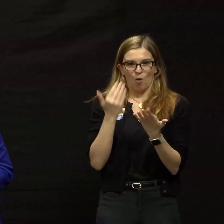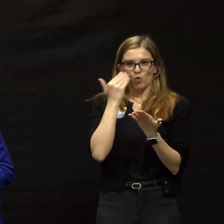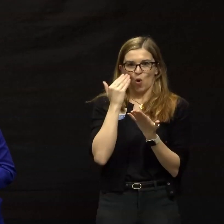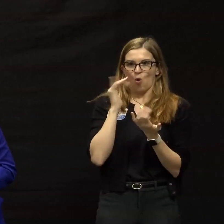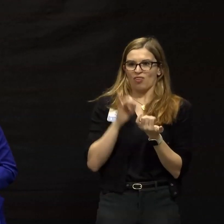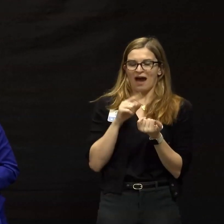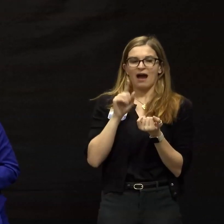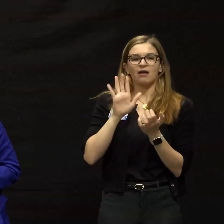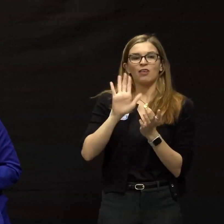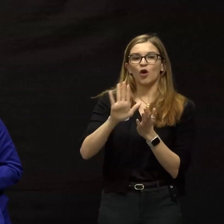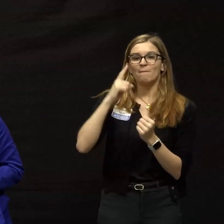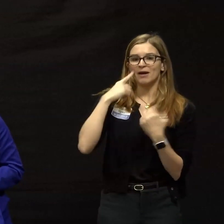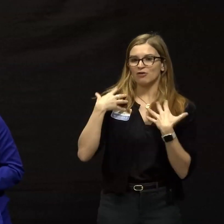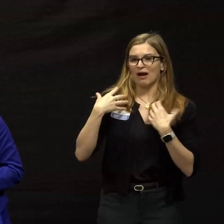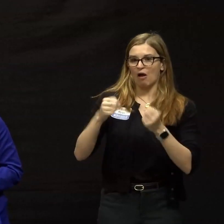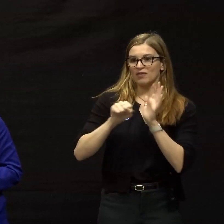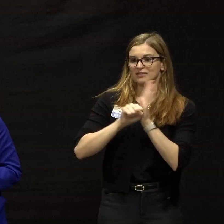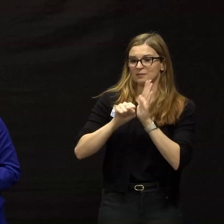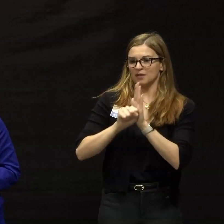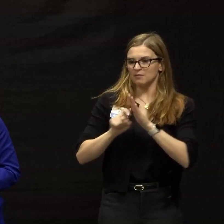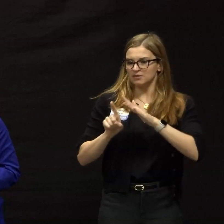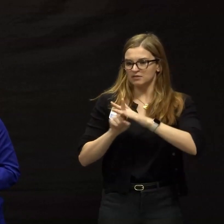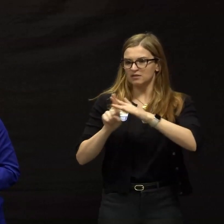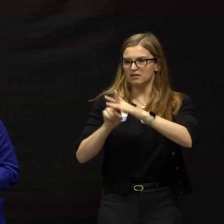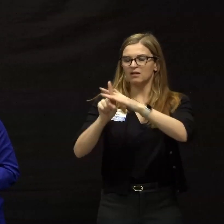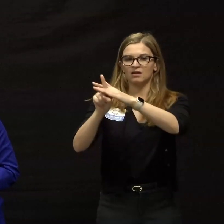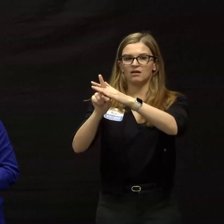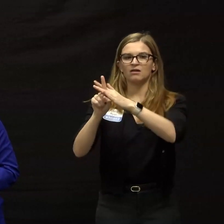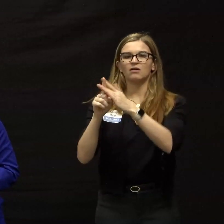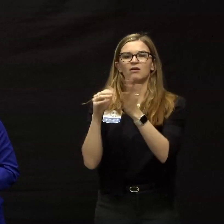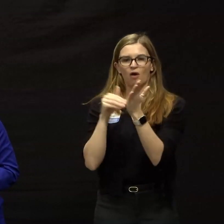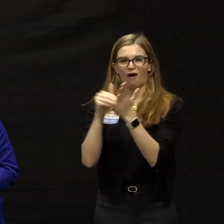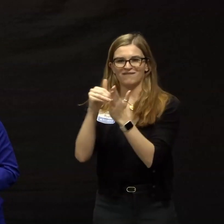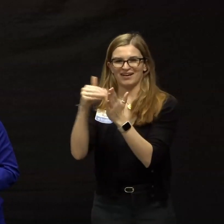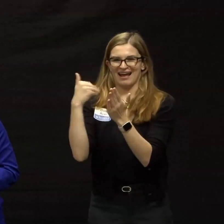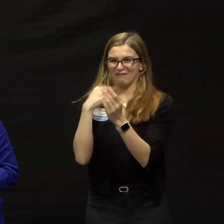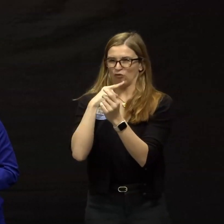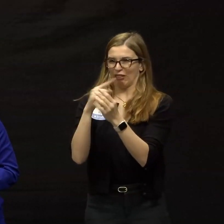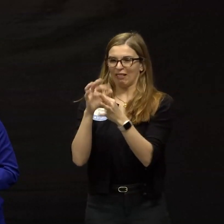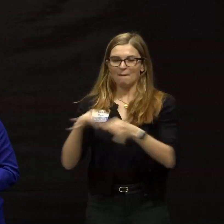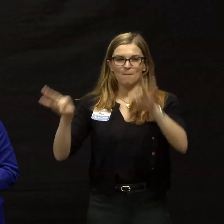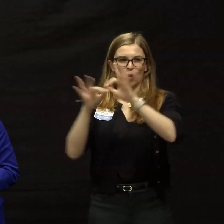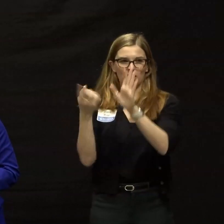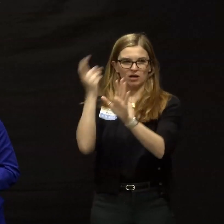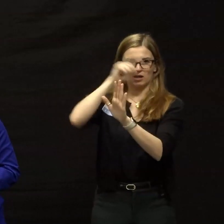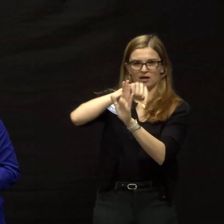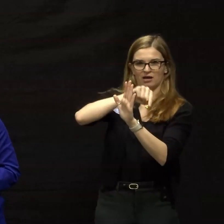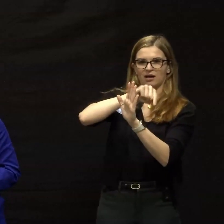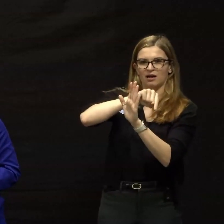we know, we currently know that their mental health symptoms appear oftentimes,